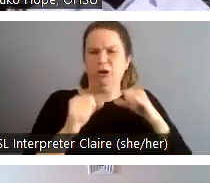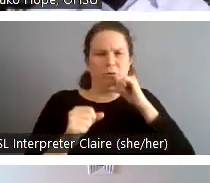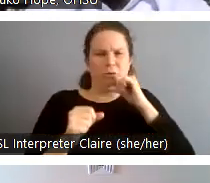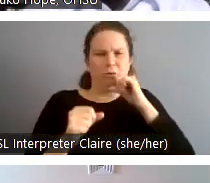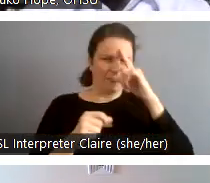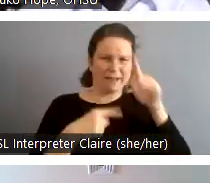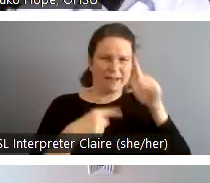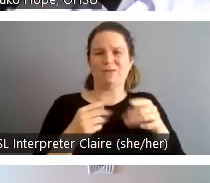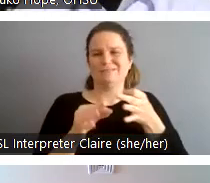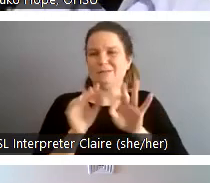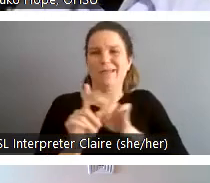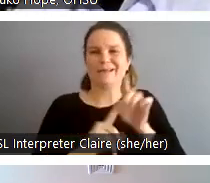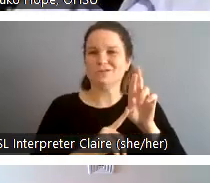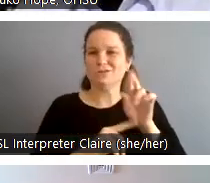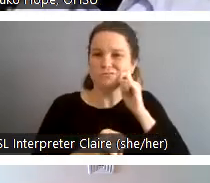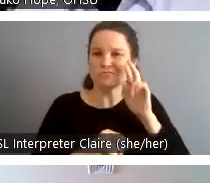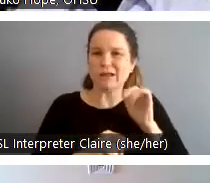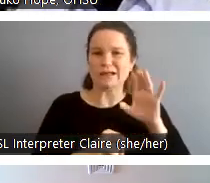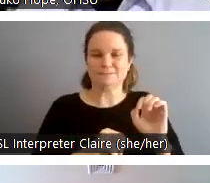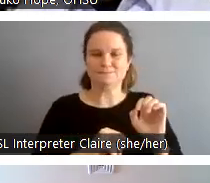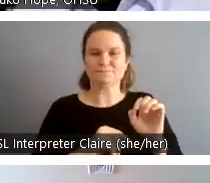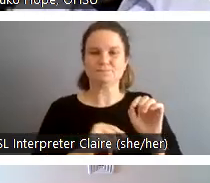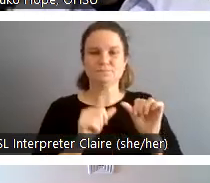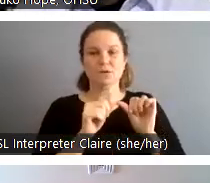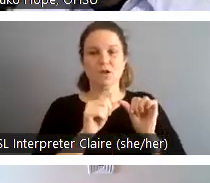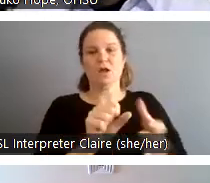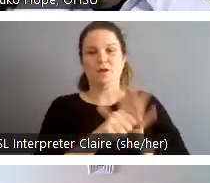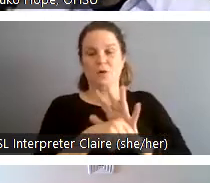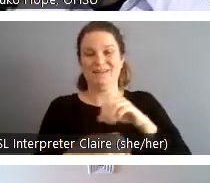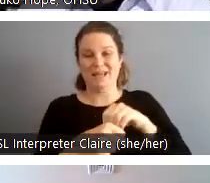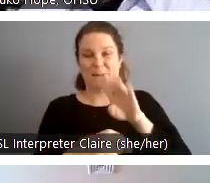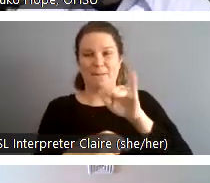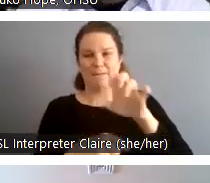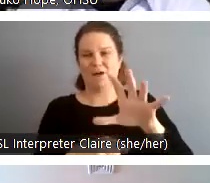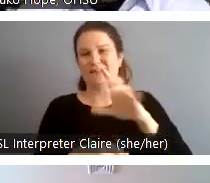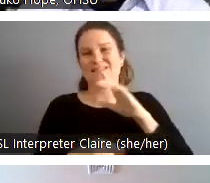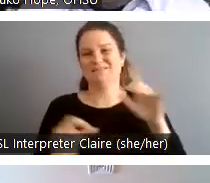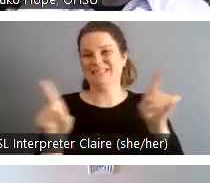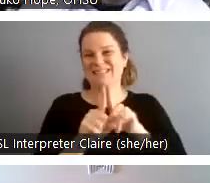so, I suspect that the prevalence of Long COVID in BIPOC community is going to